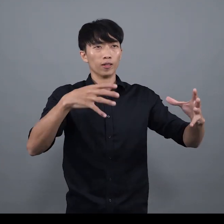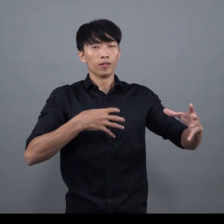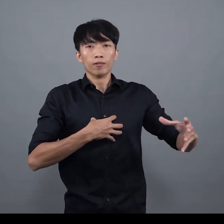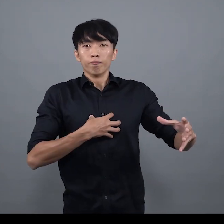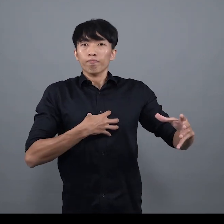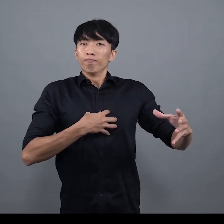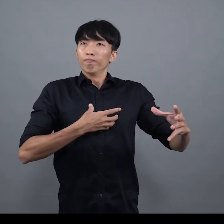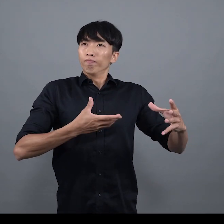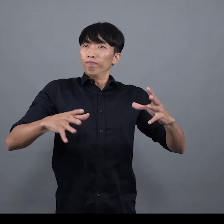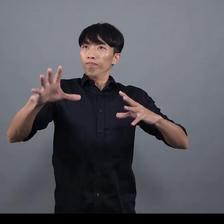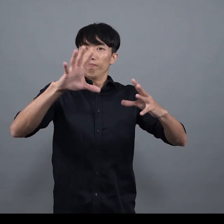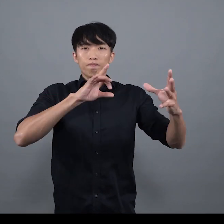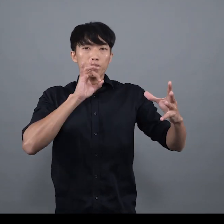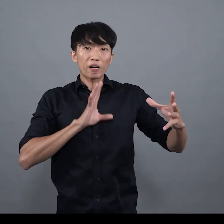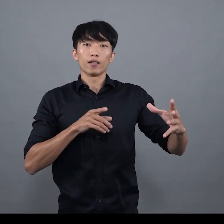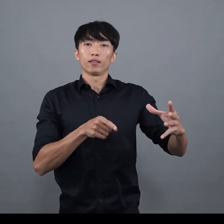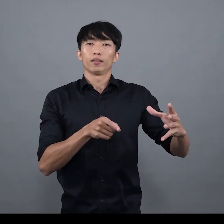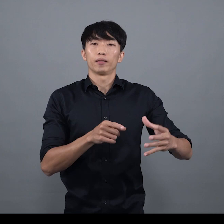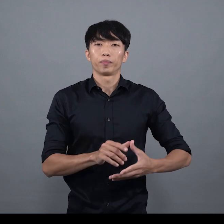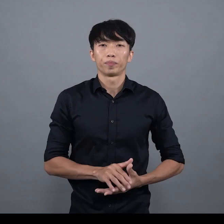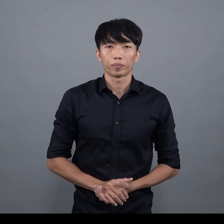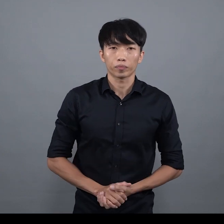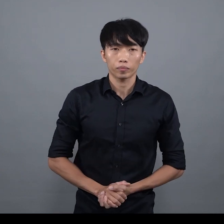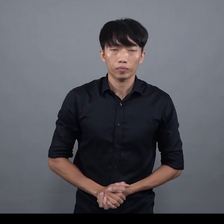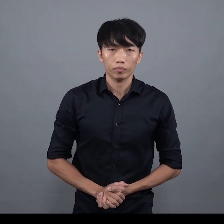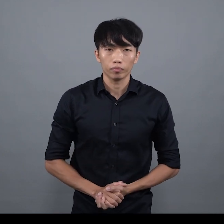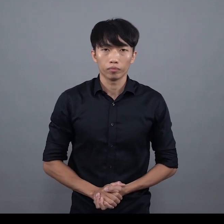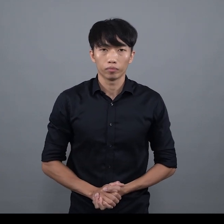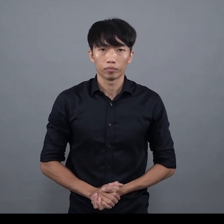in order to create a more theatrical dining experience